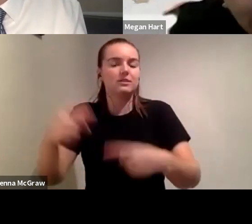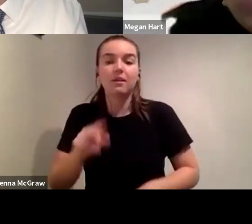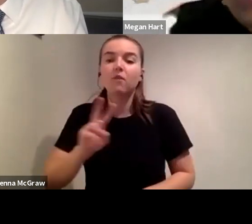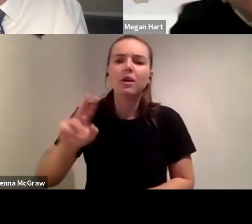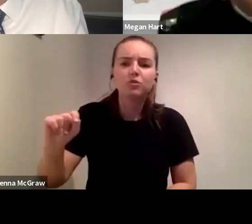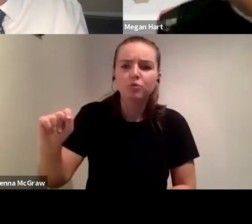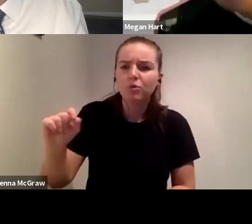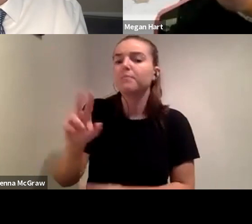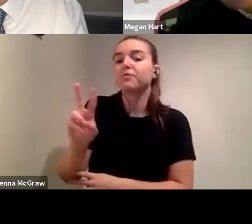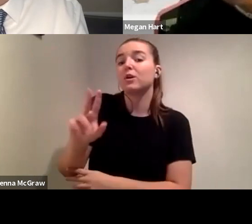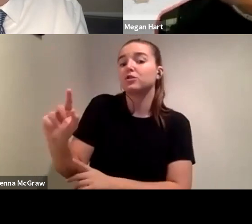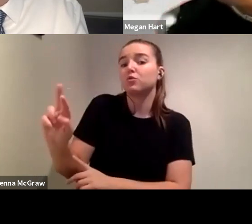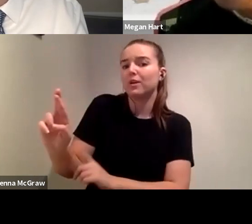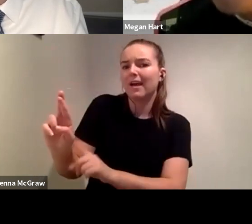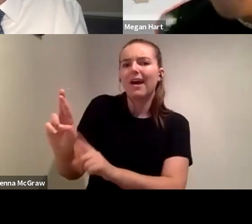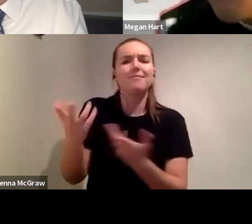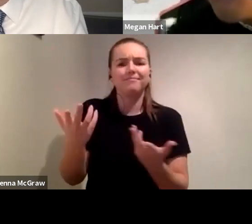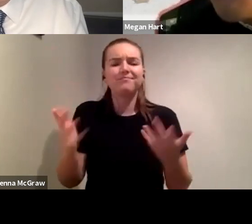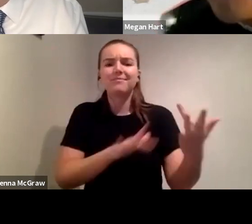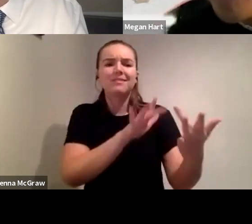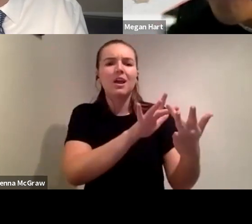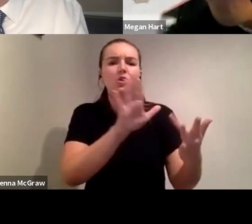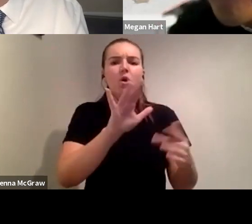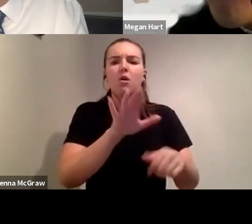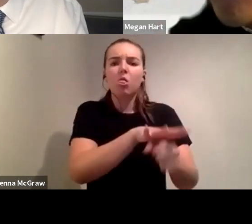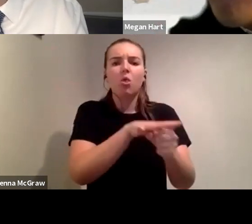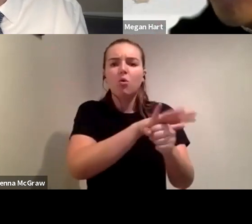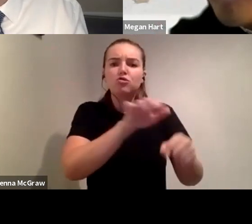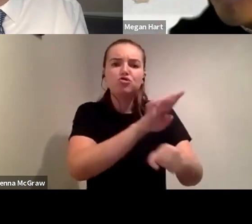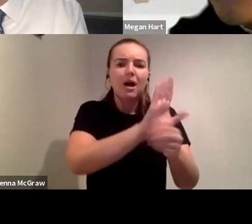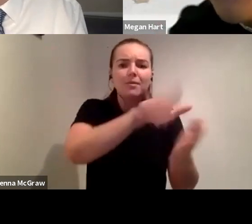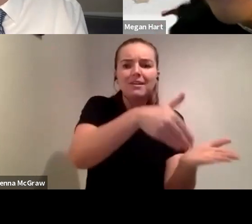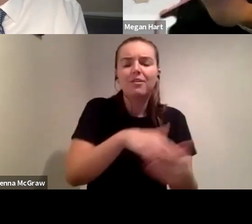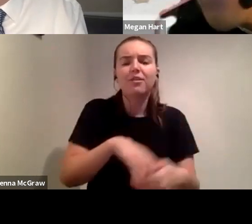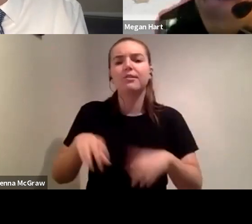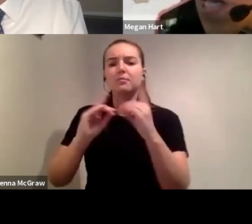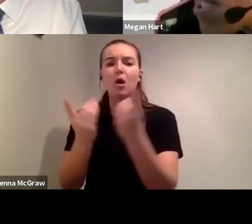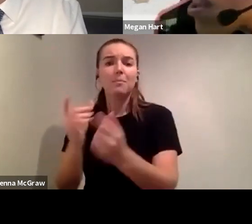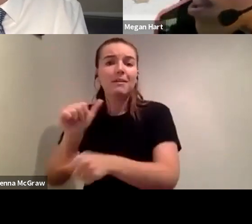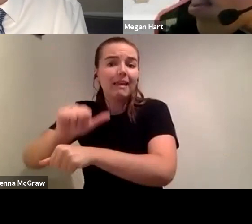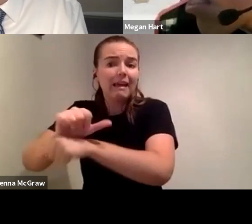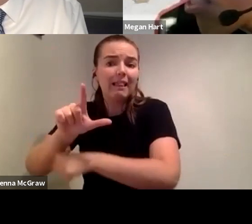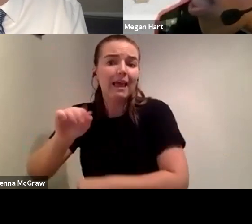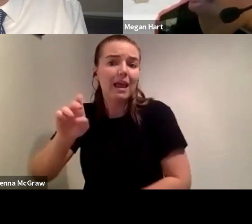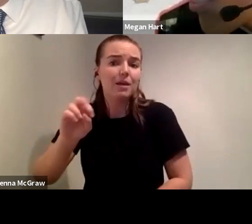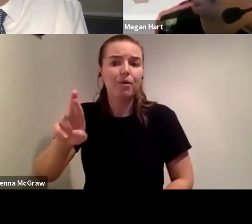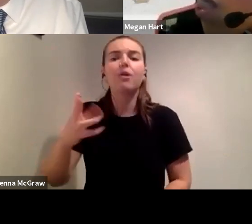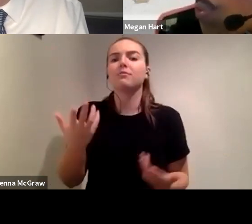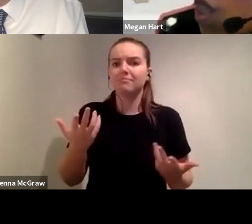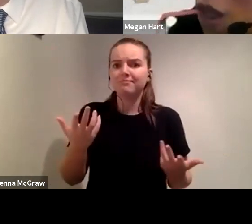Unlike Megan was saying, I want to give a shout out again to the University of Tennessee Center for literacy, education, and employment. Just get in touch with your local American jobs center.